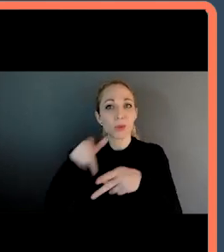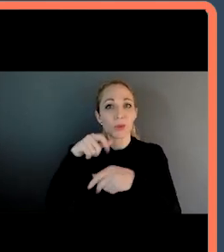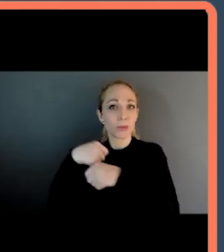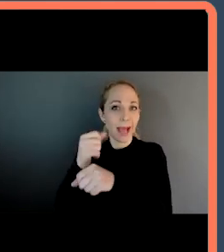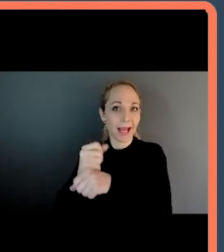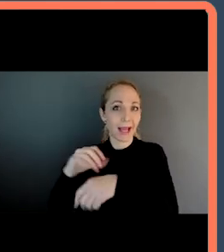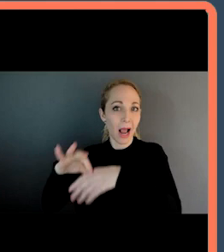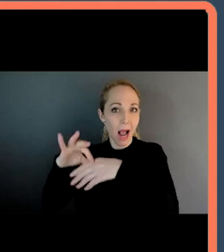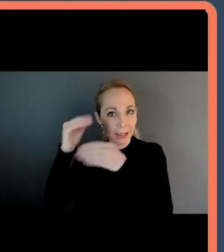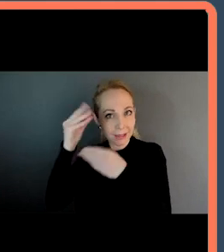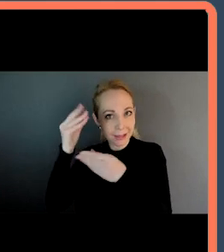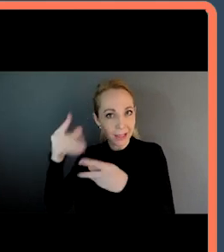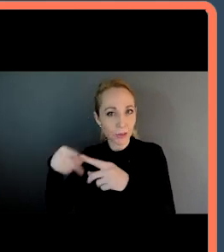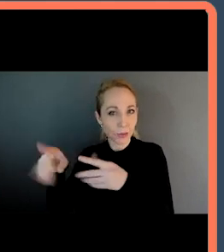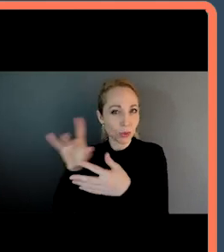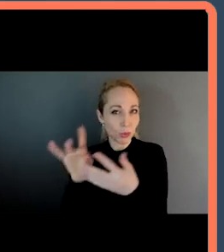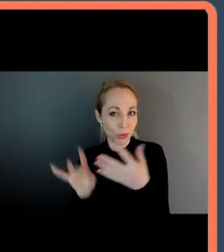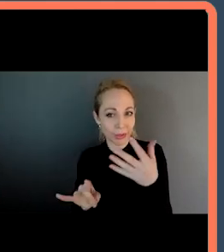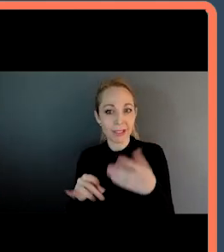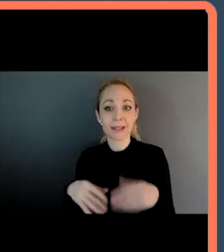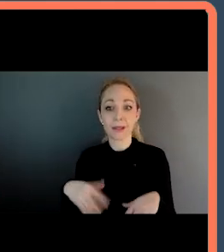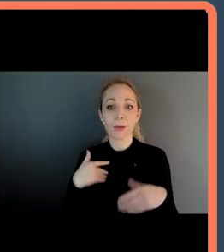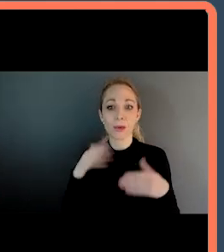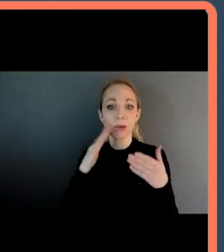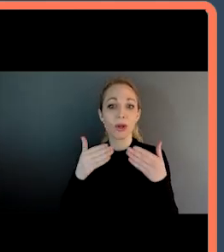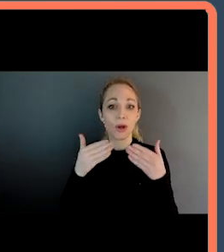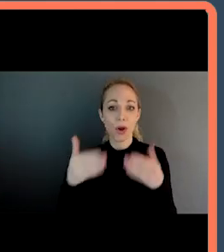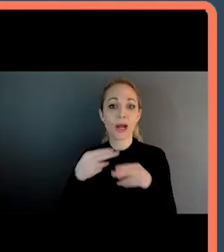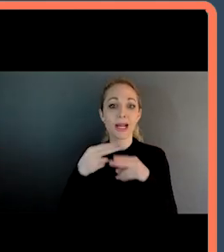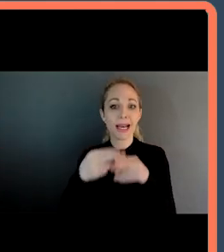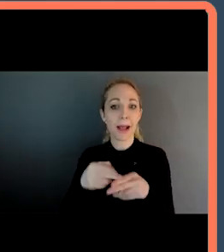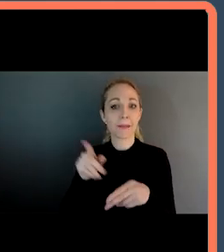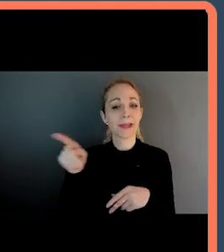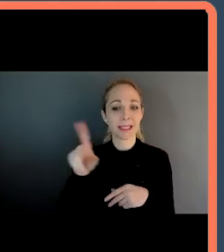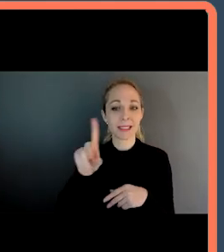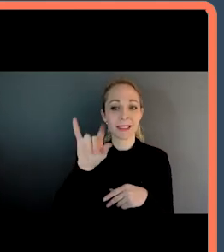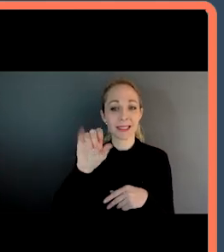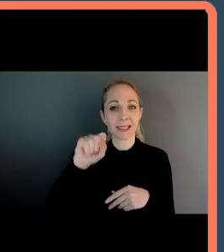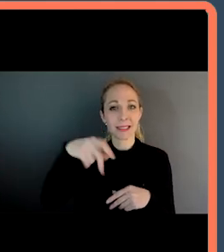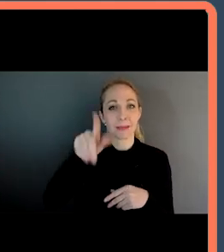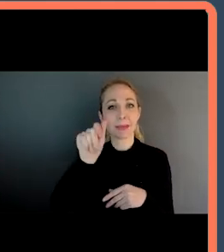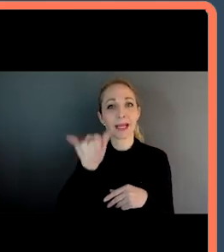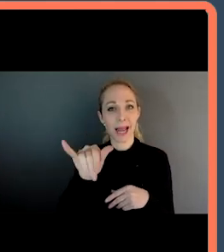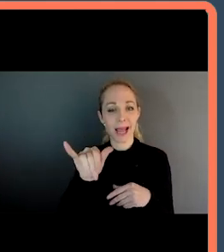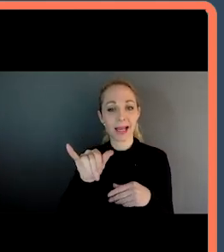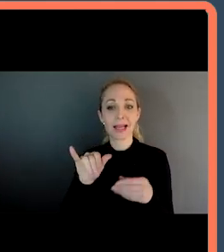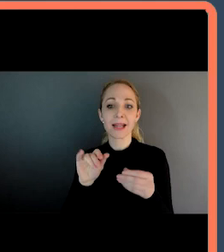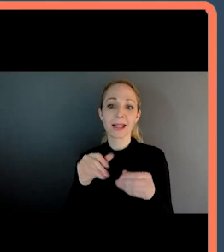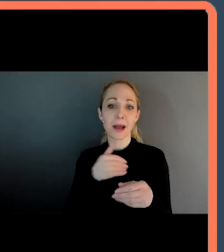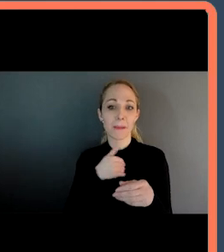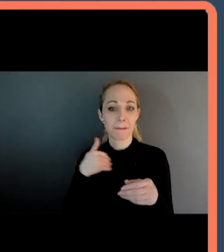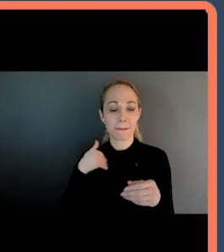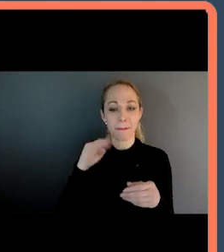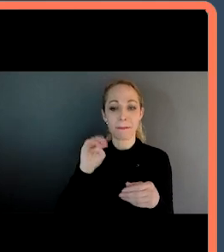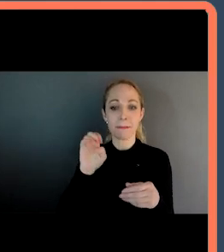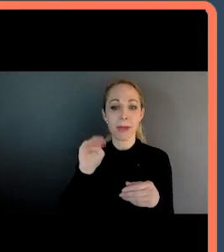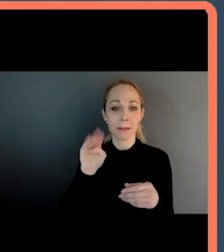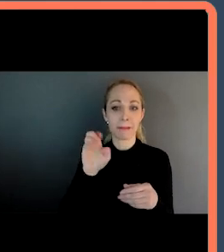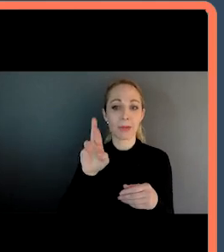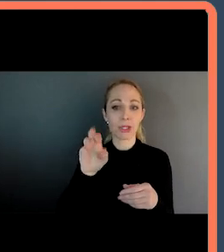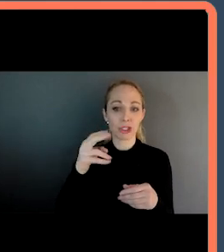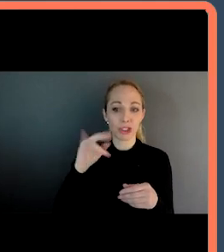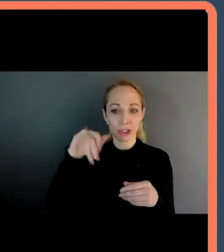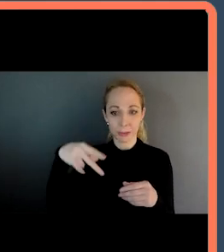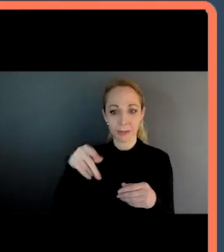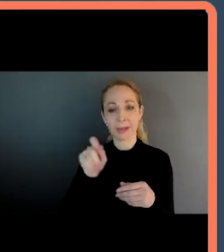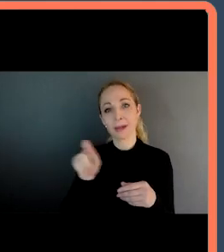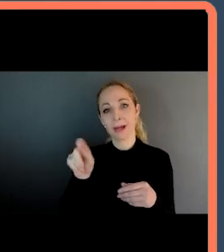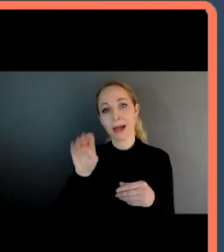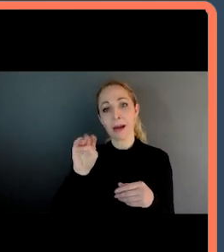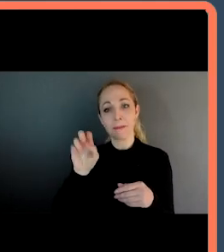SO, WE ARE GOING TO NAME THIS DISPLAY MEMBERSHIP MENUS